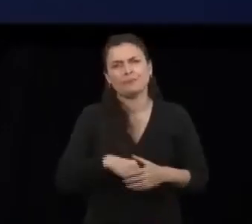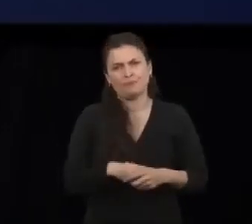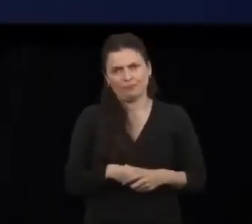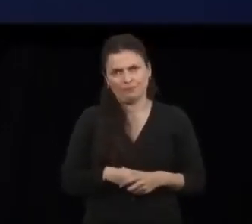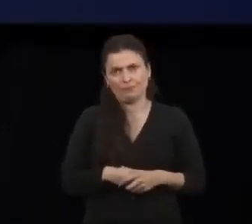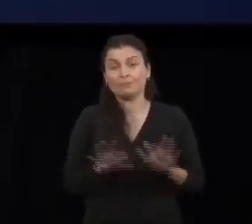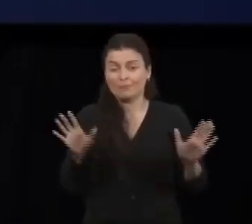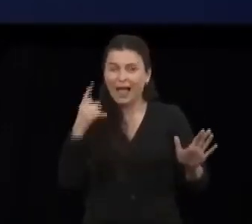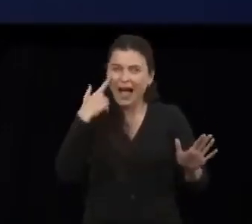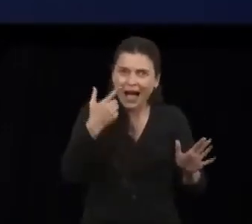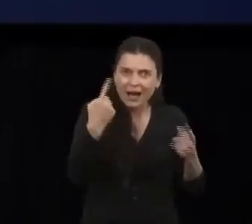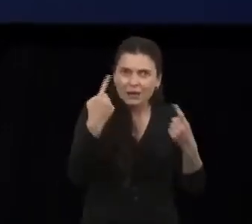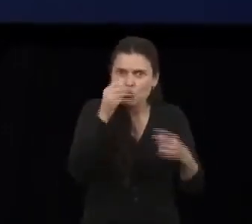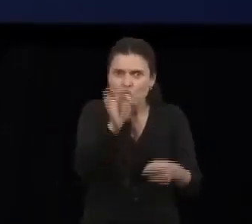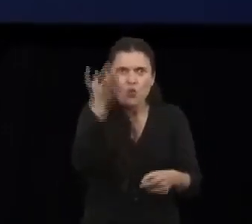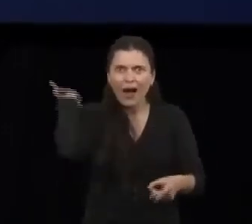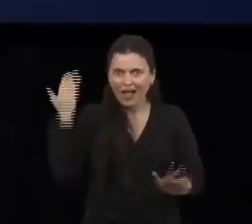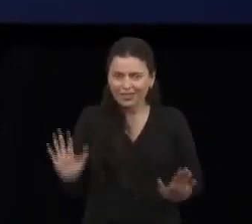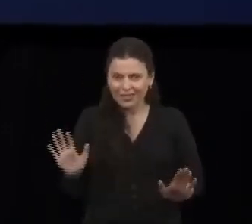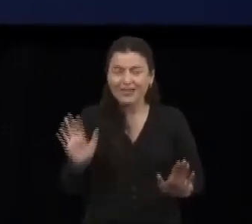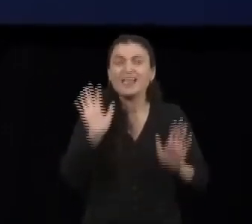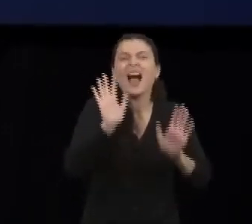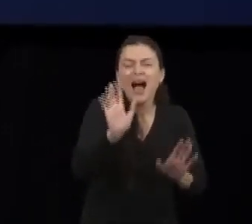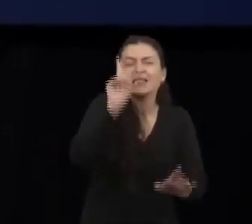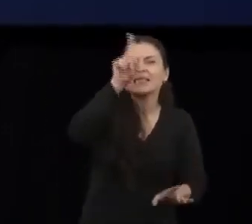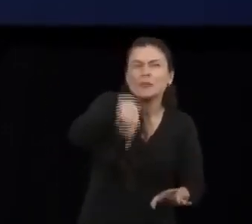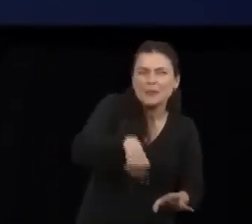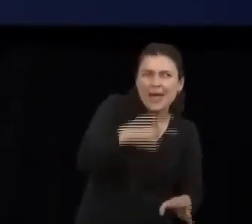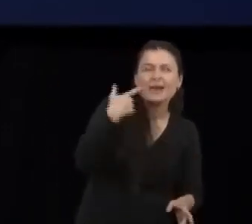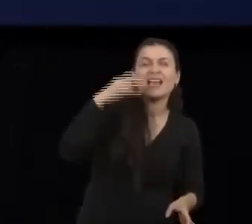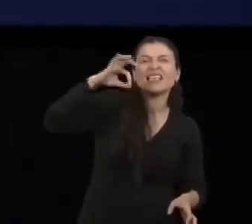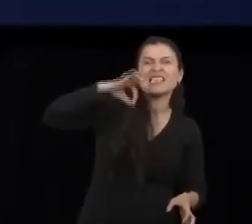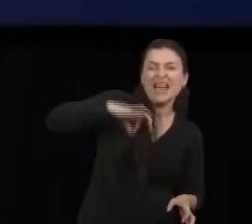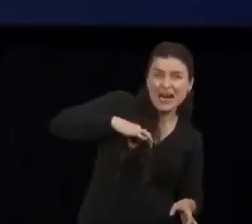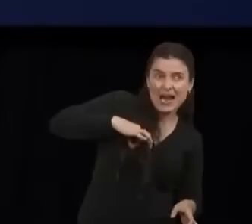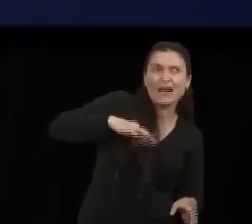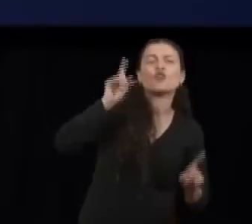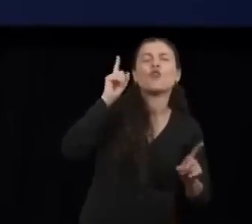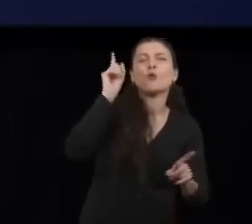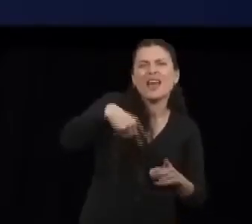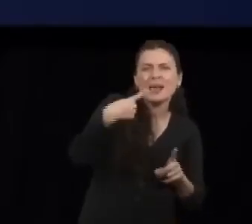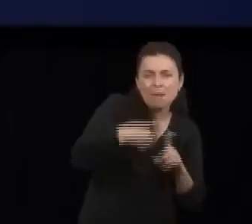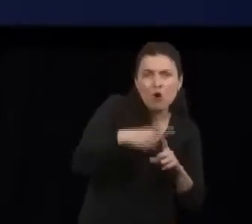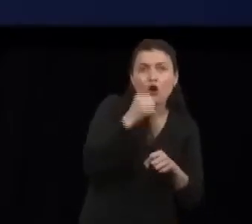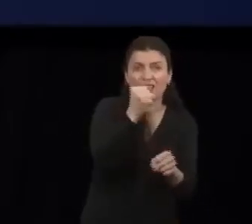he determines the salary by combining a rigid labor offer and a labor demand